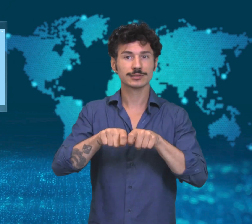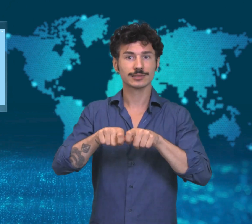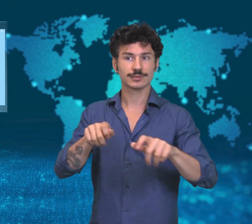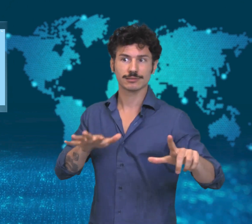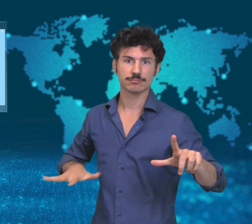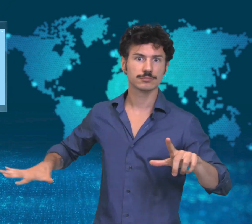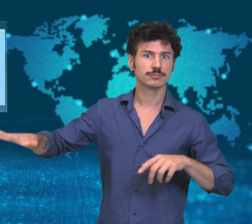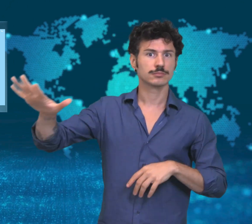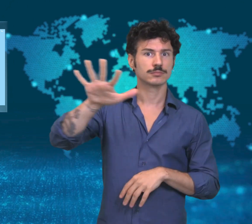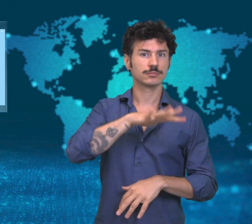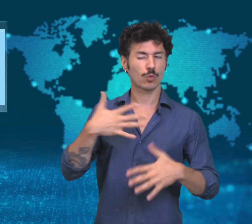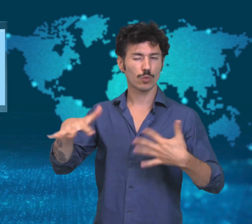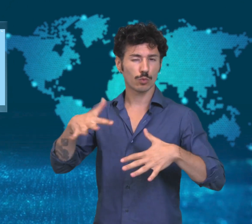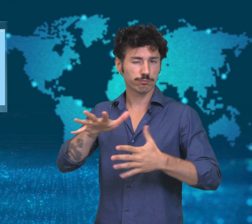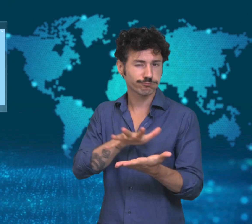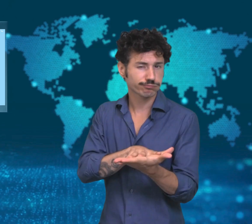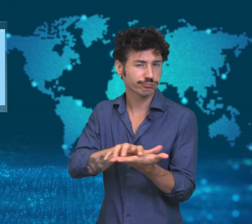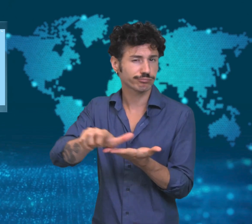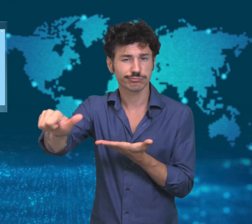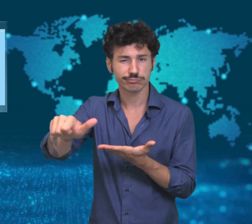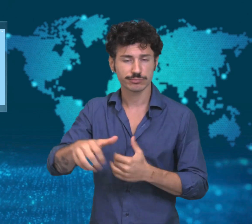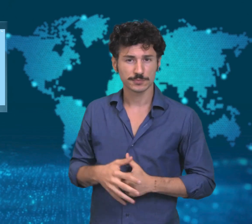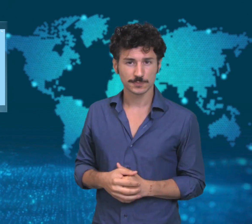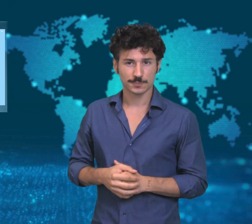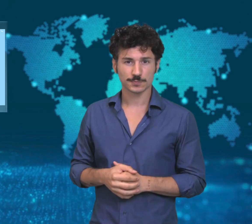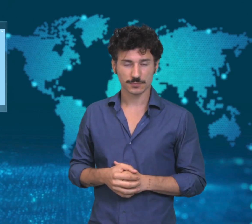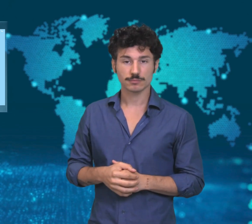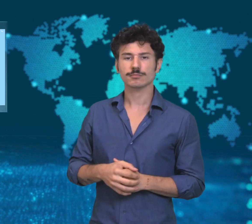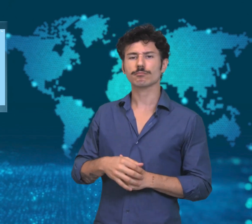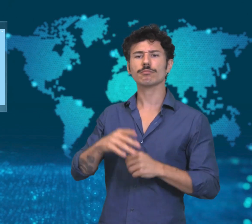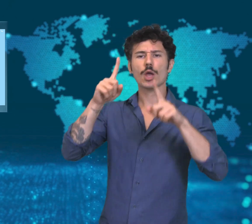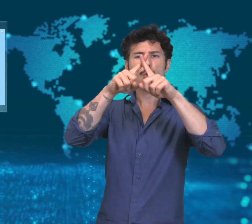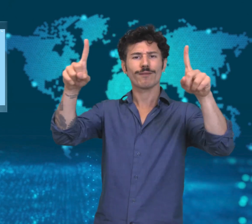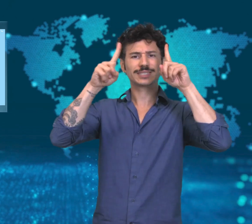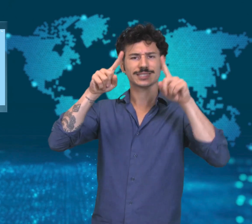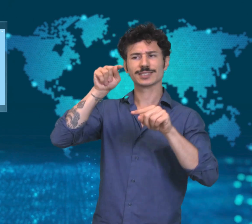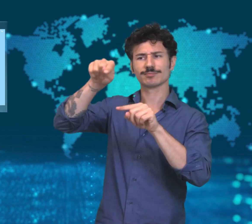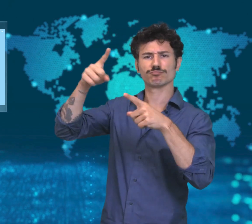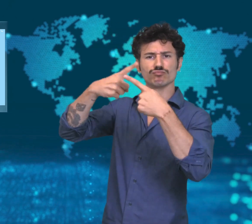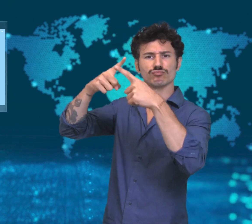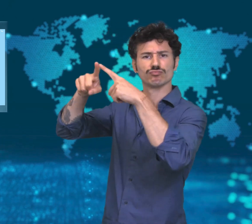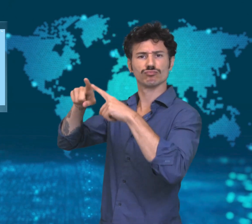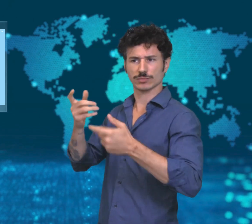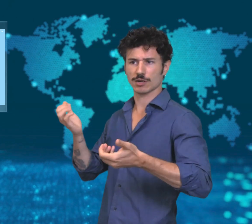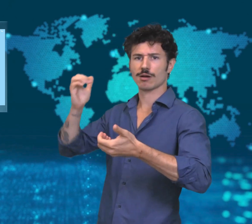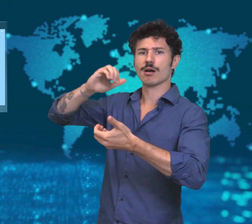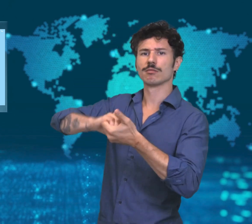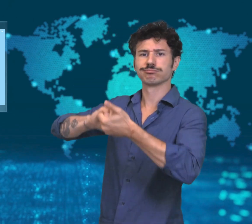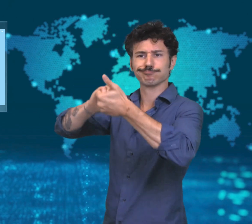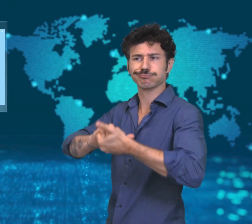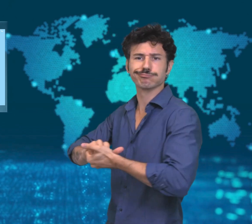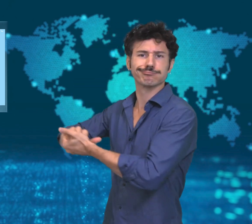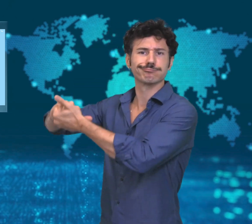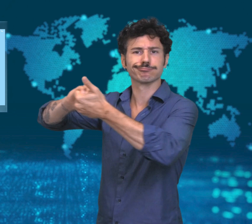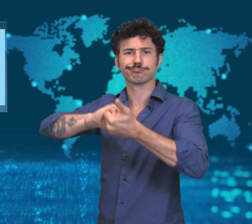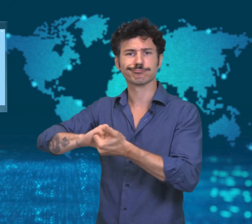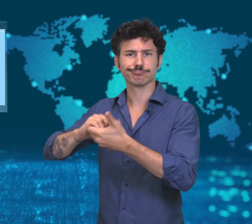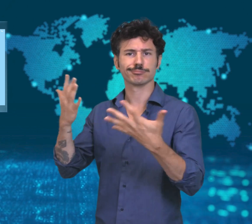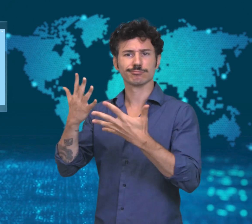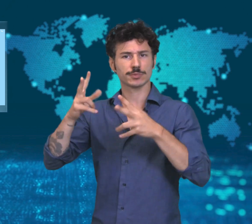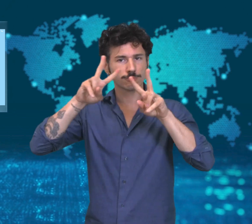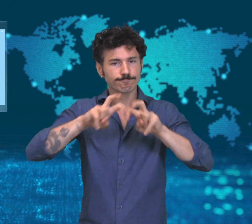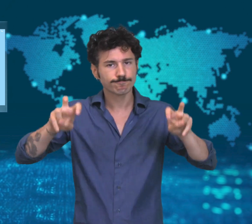Researchers from several universities worked together to account for the